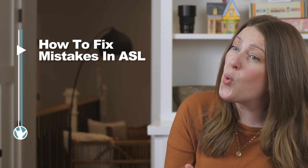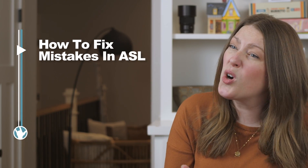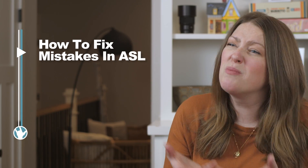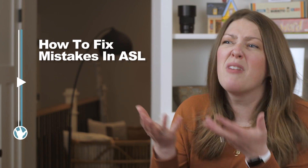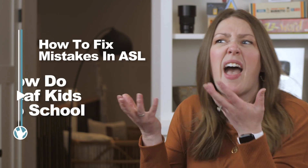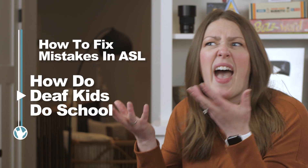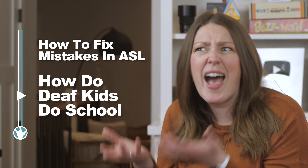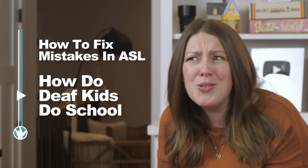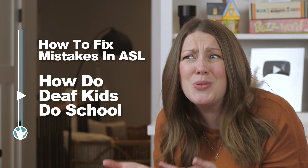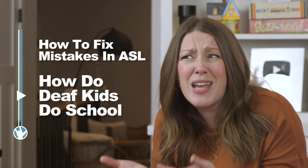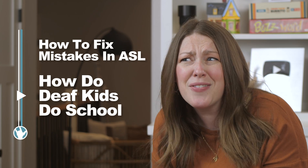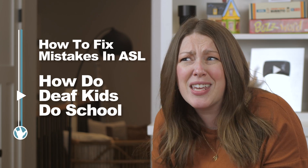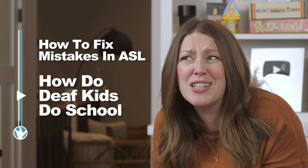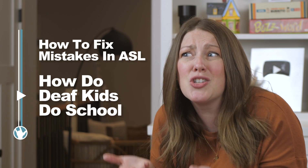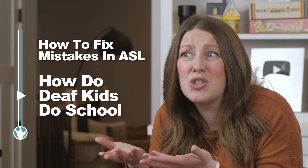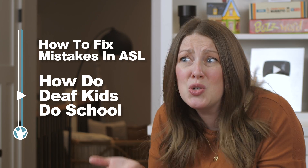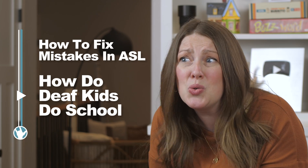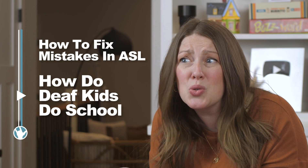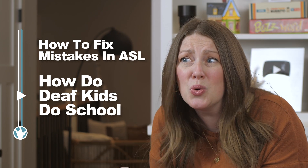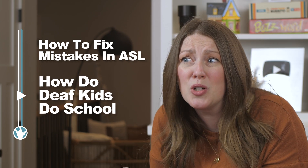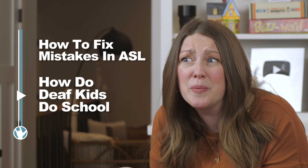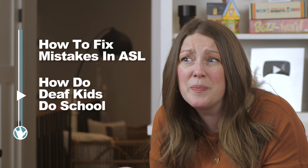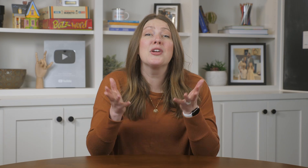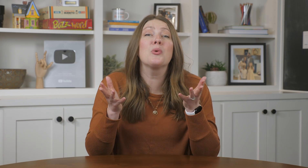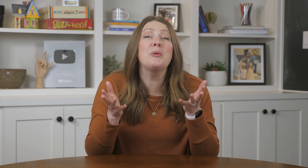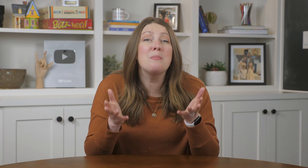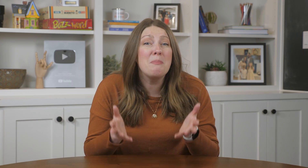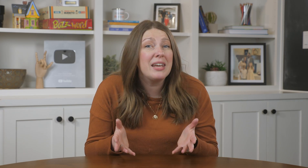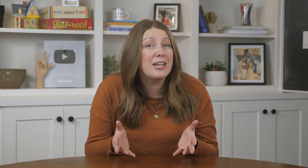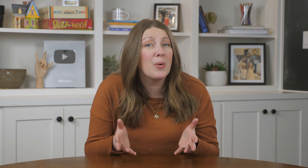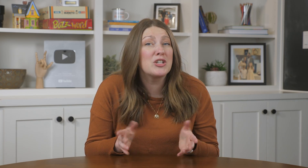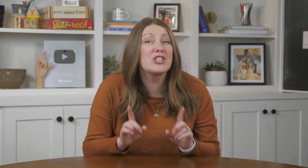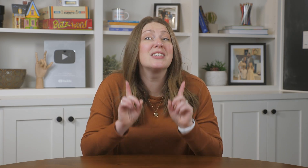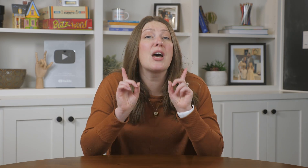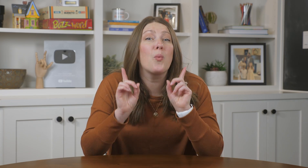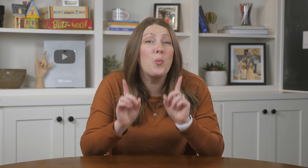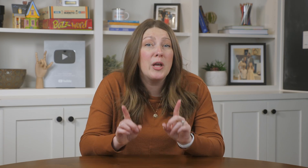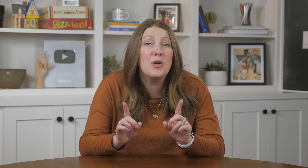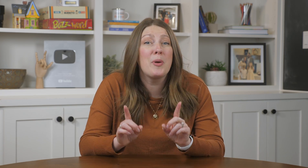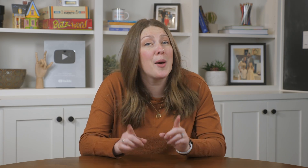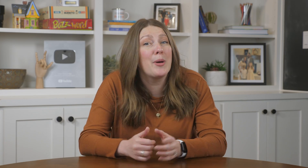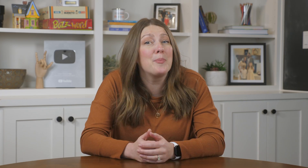or how do deaf kids do school. There will be many questions that will pop up